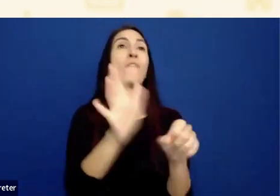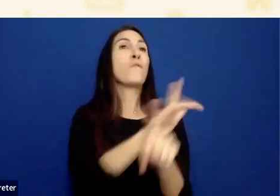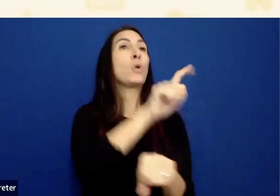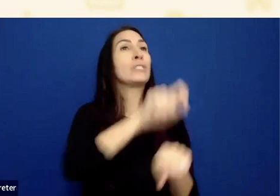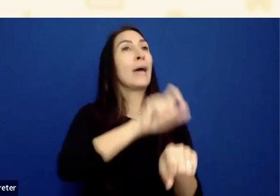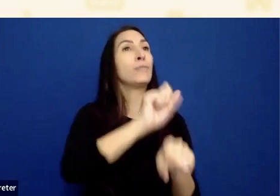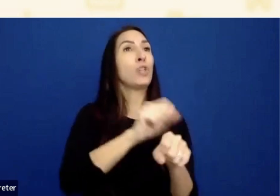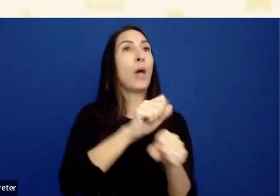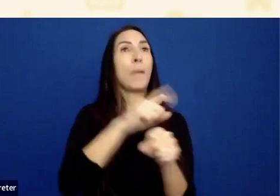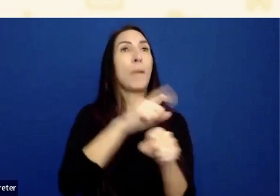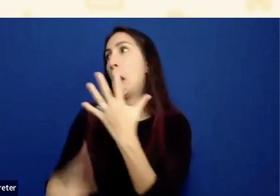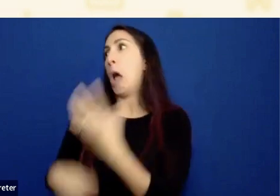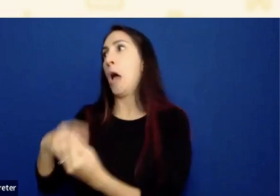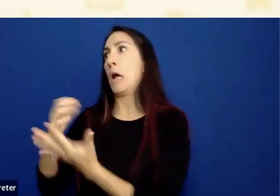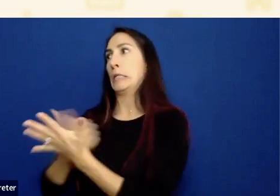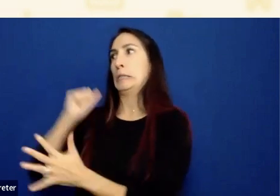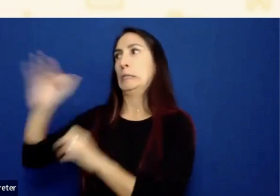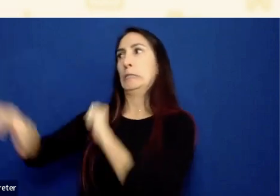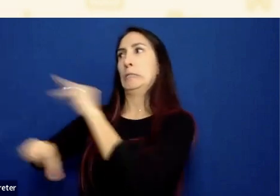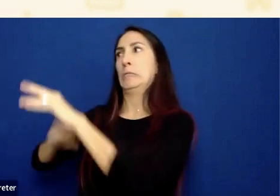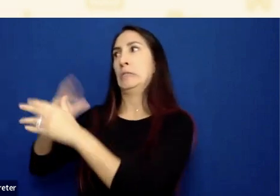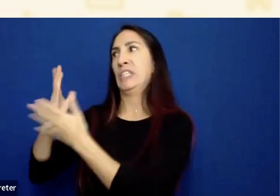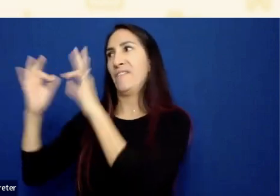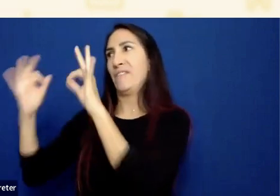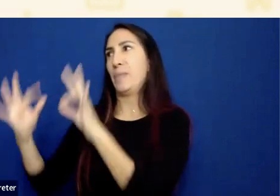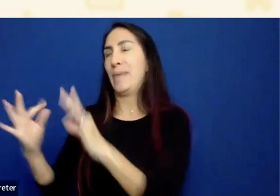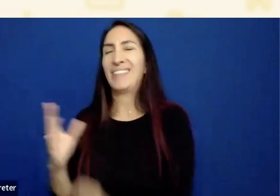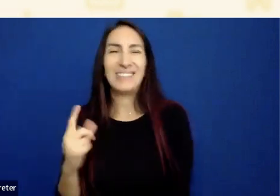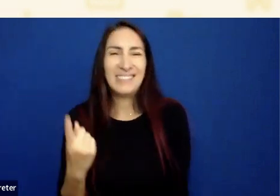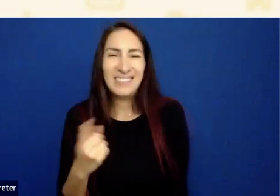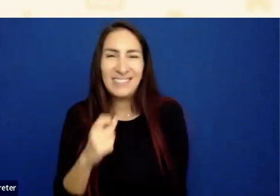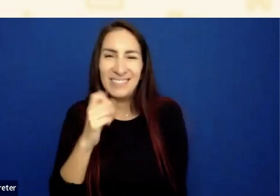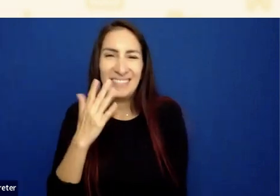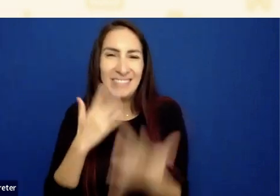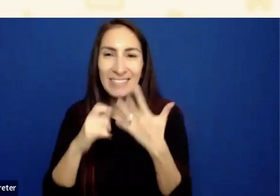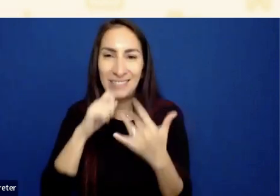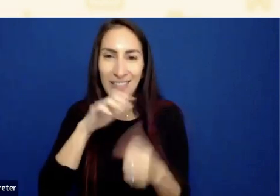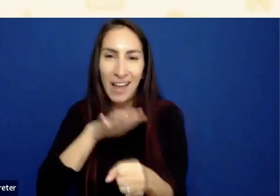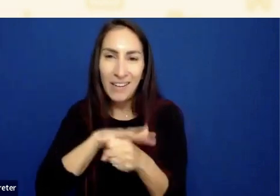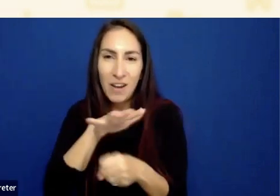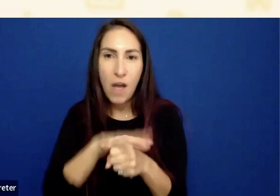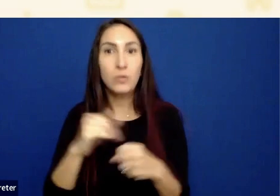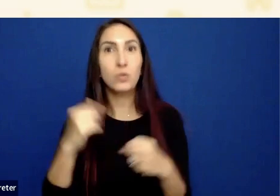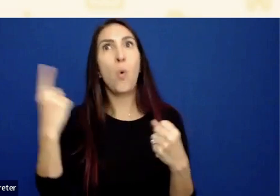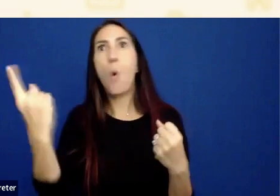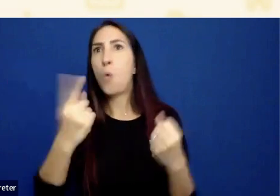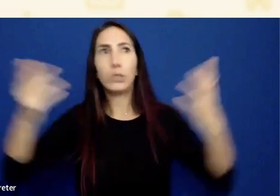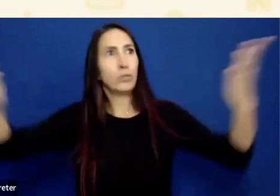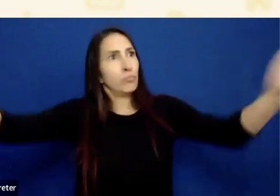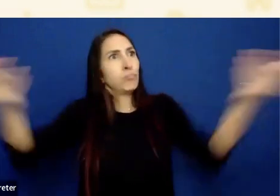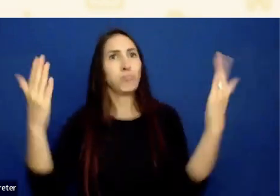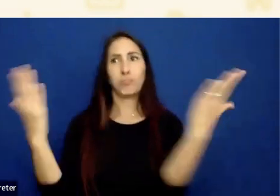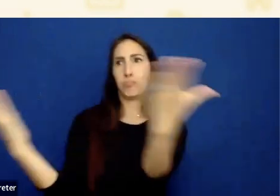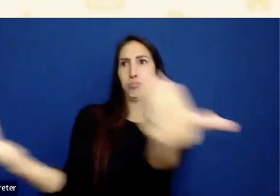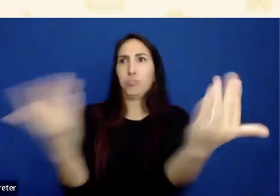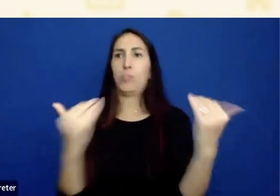to really keep up and make everything done, so we always want more. I think we should be talking about this Global Accessibility